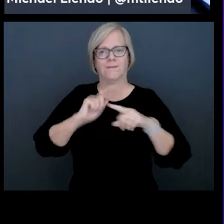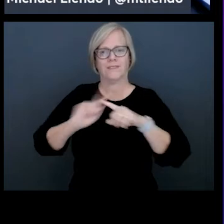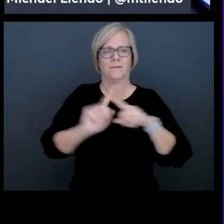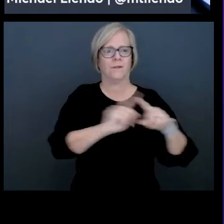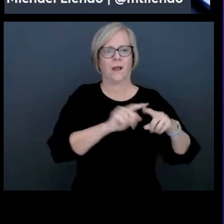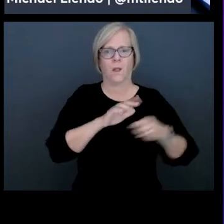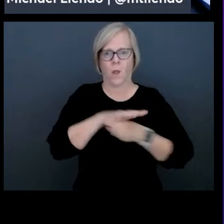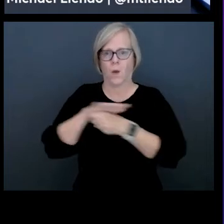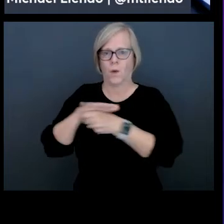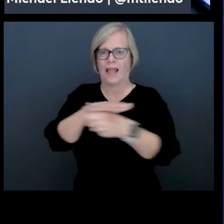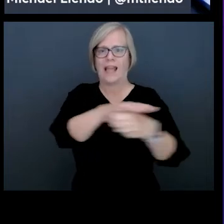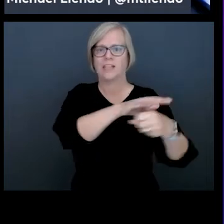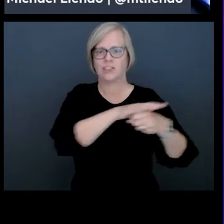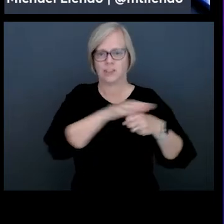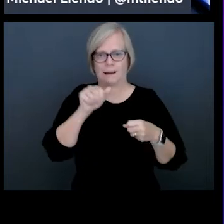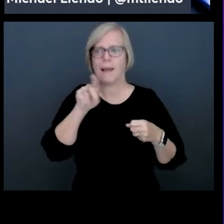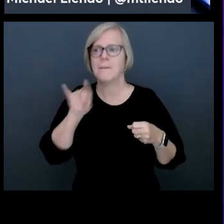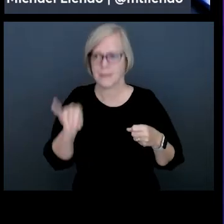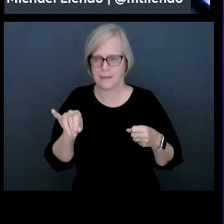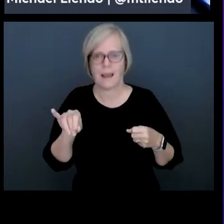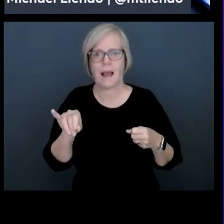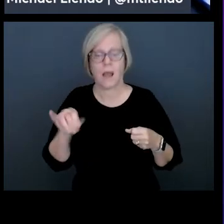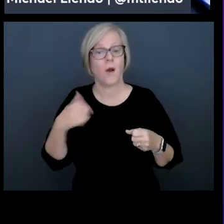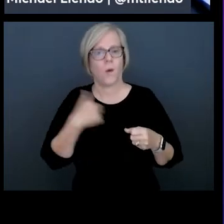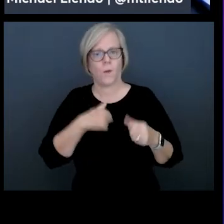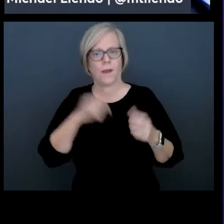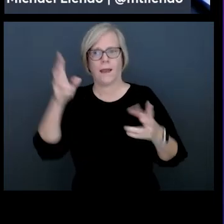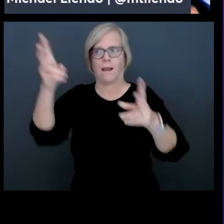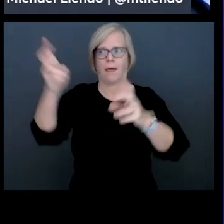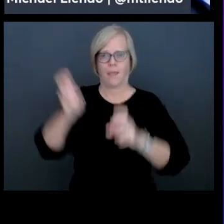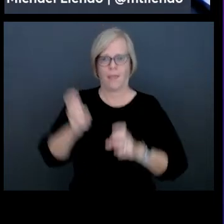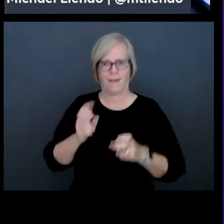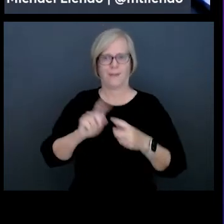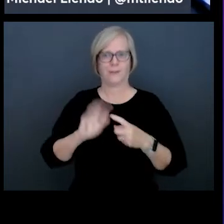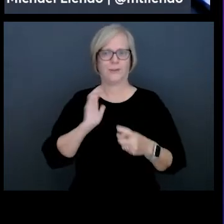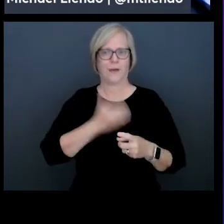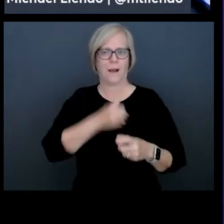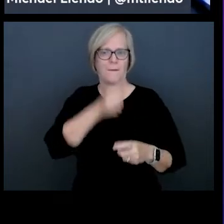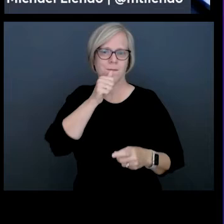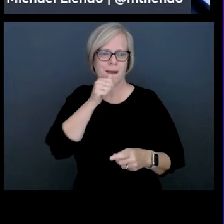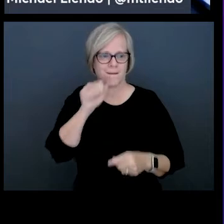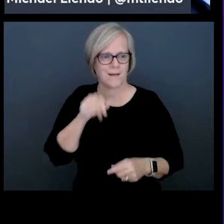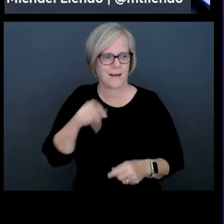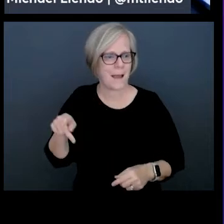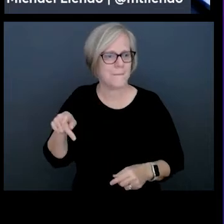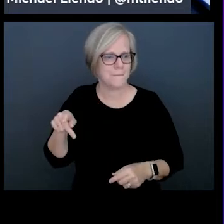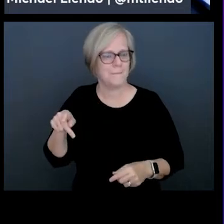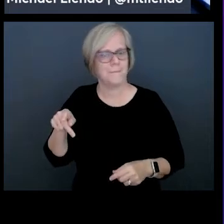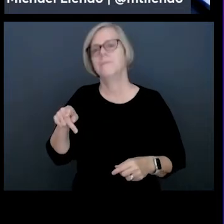and we can bring those into our front end application. Now, one of the great benefits of Amplify is that, well,